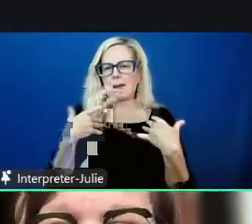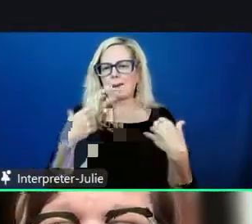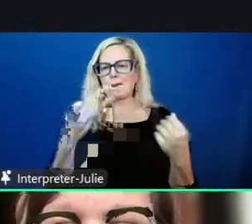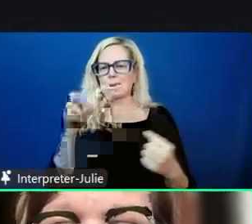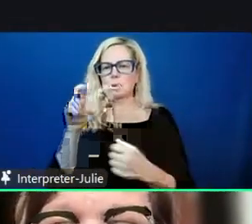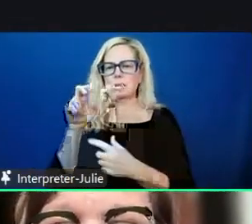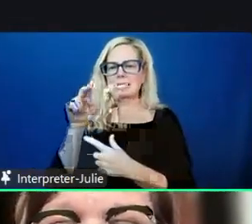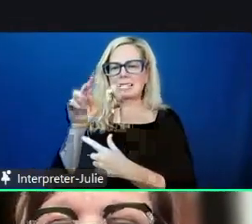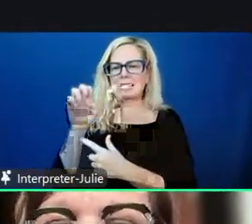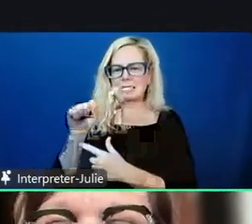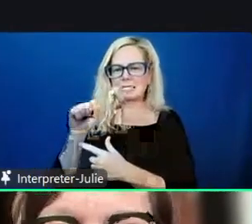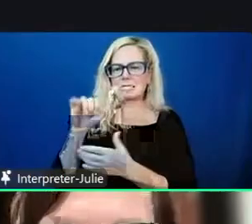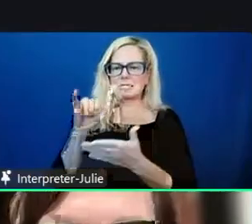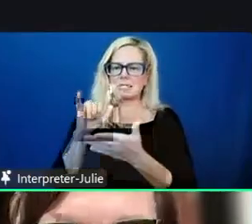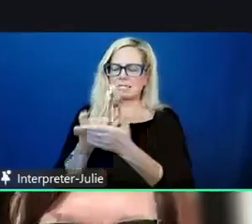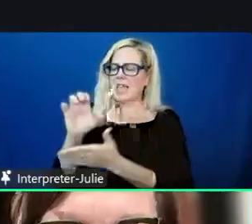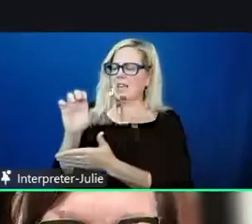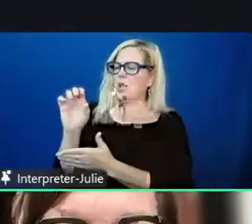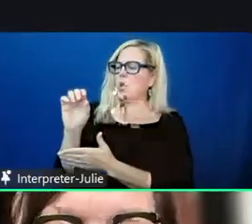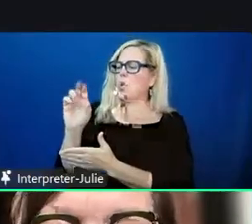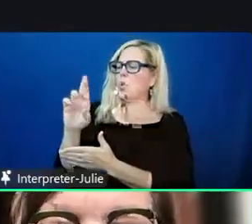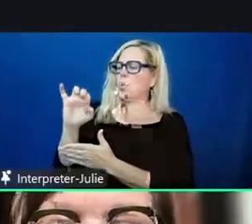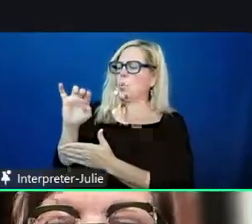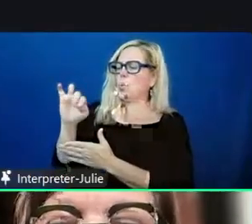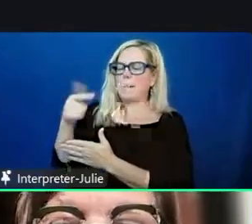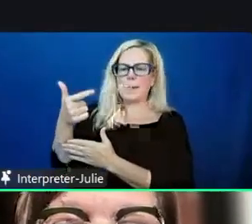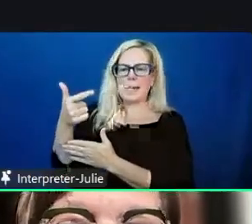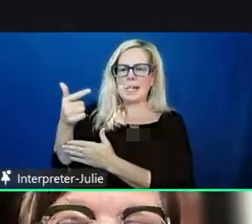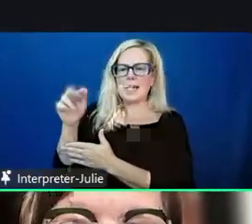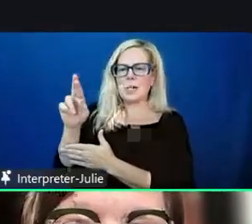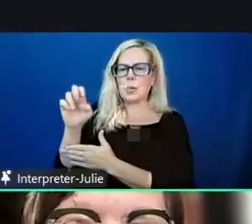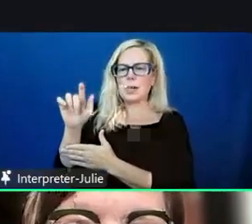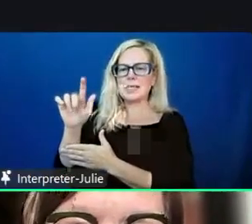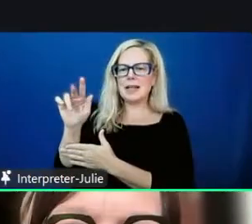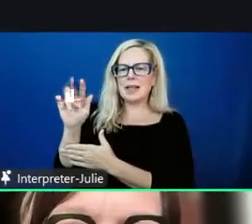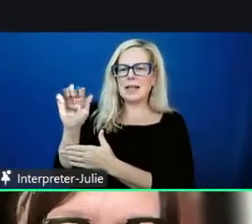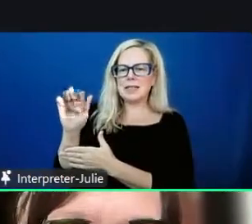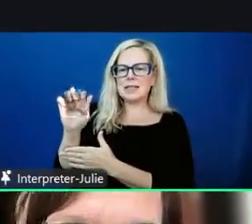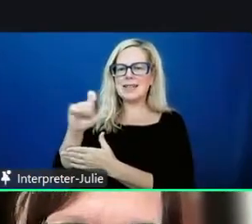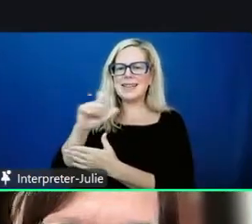which is not about overcoming disability but resisting ableist expectations.